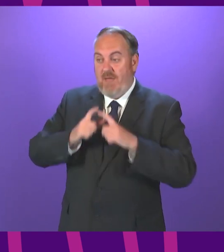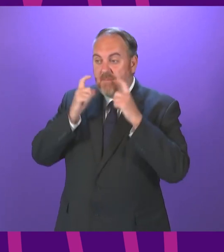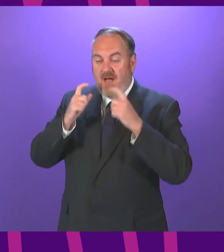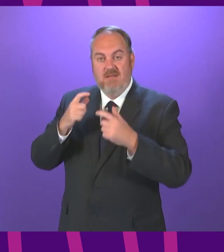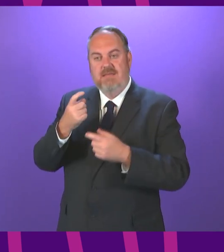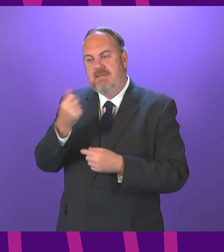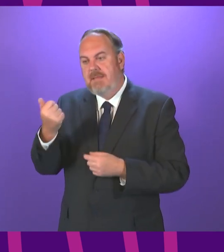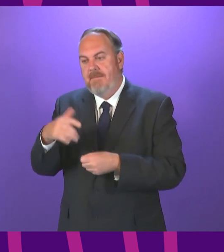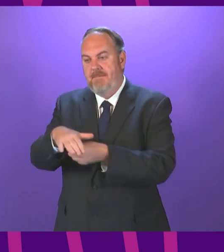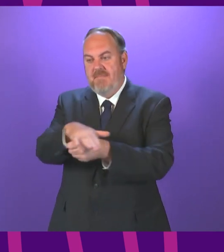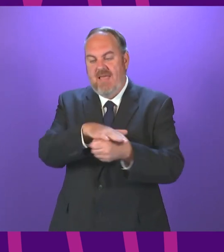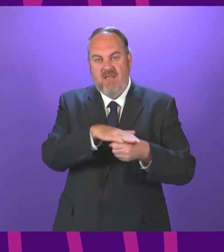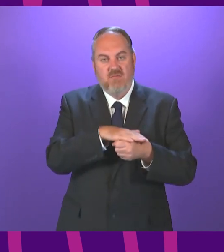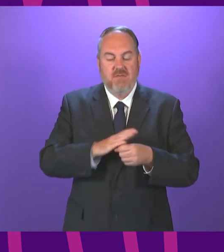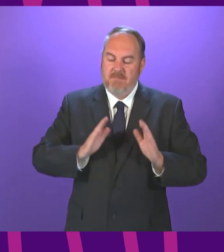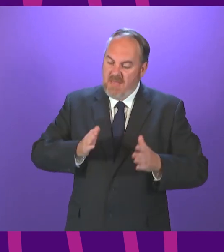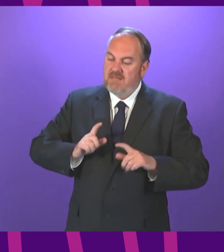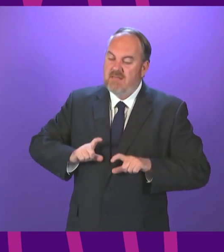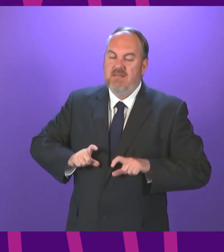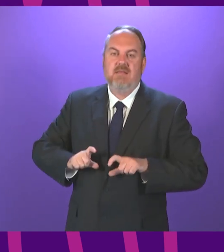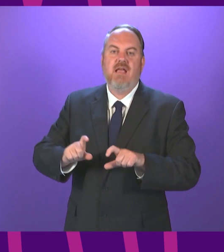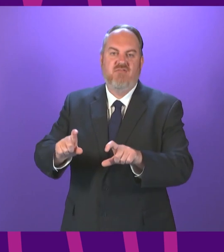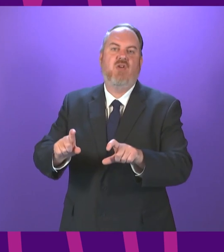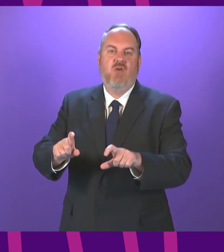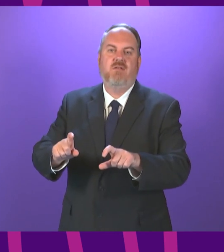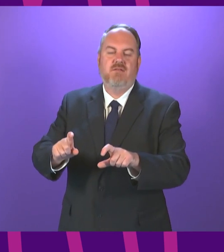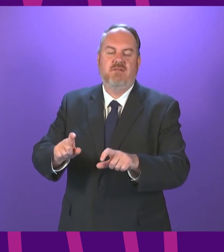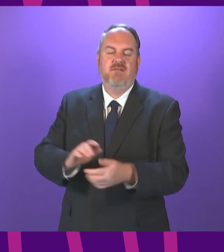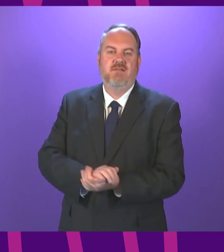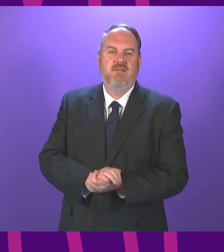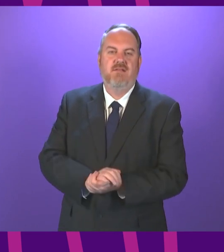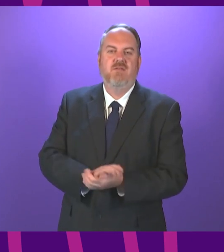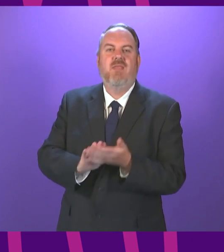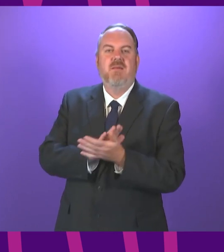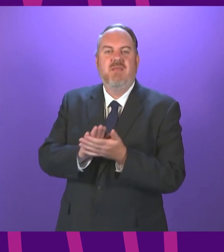some settings. We will set out details on that nearer the time.